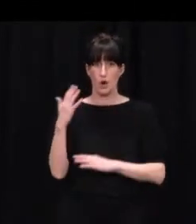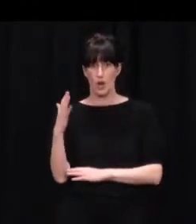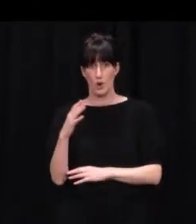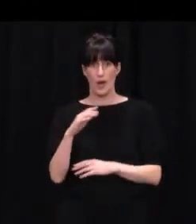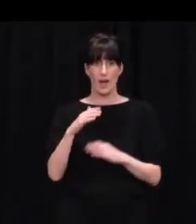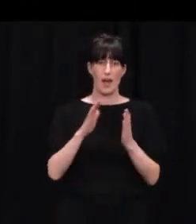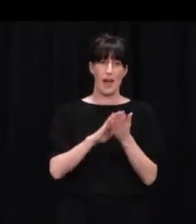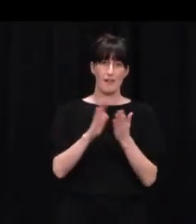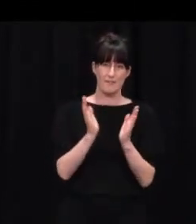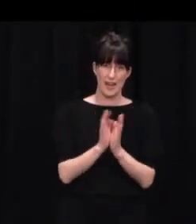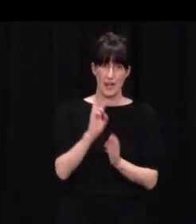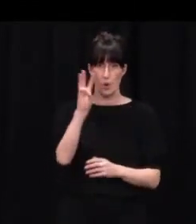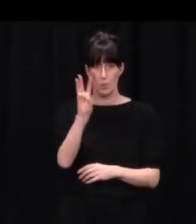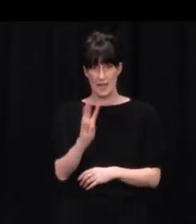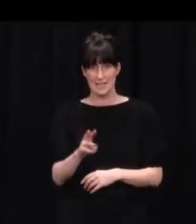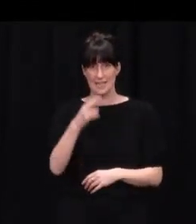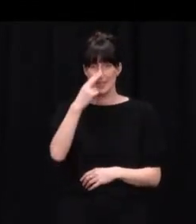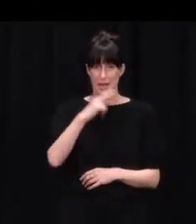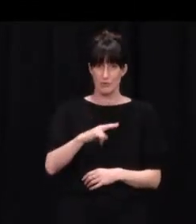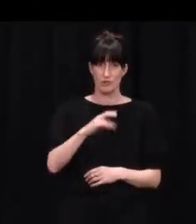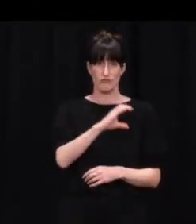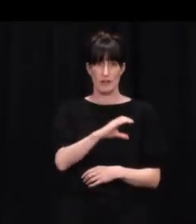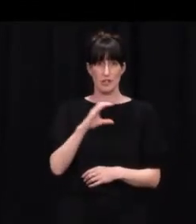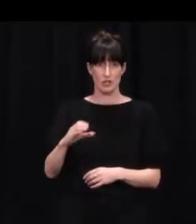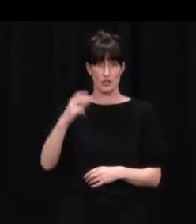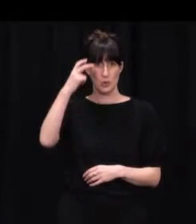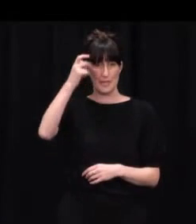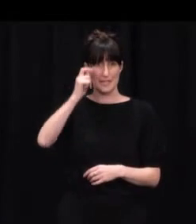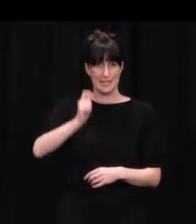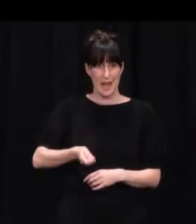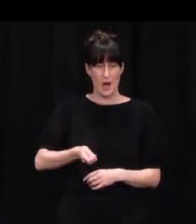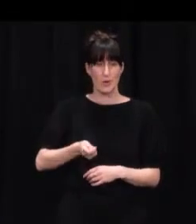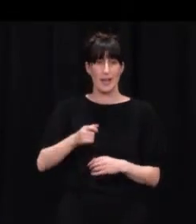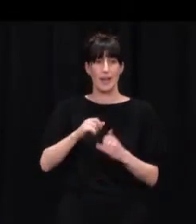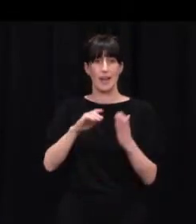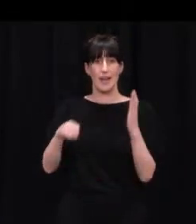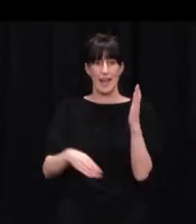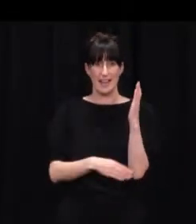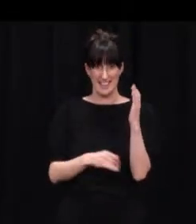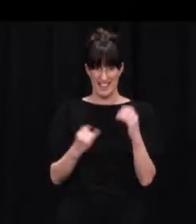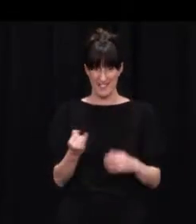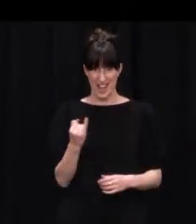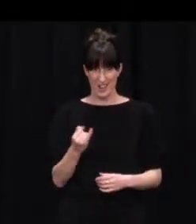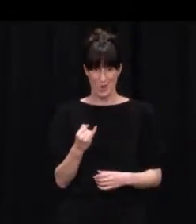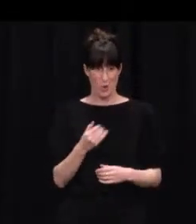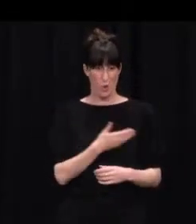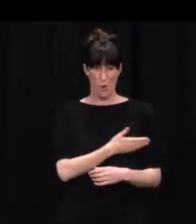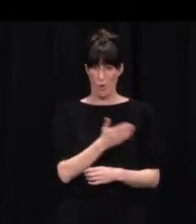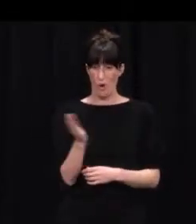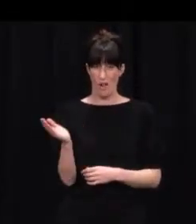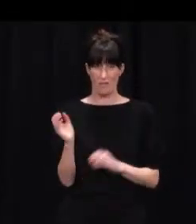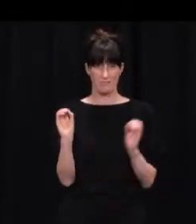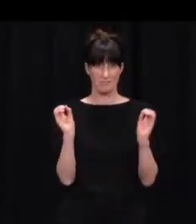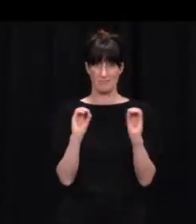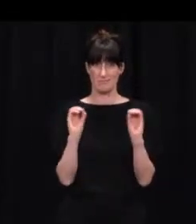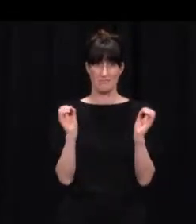and Tuesday at Mount Monganui